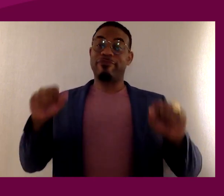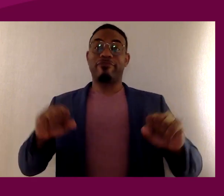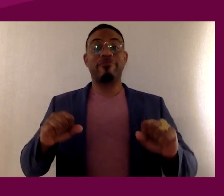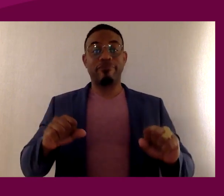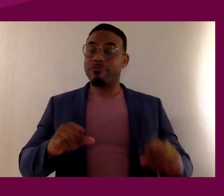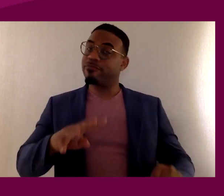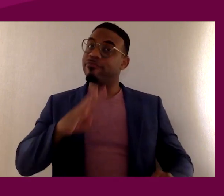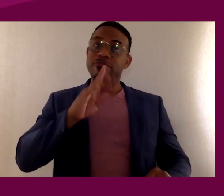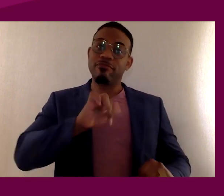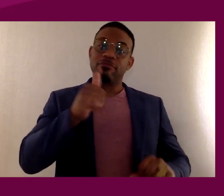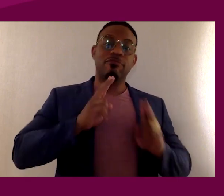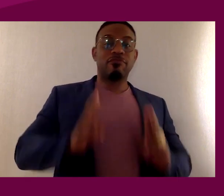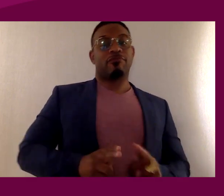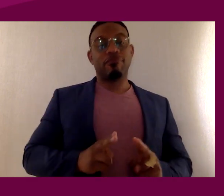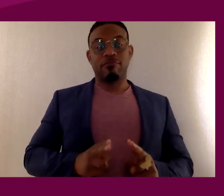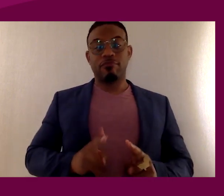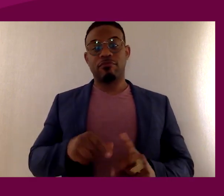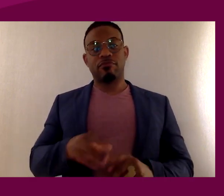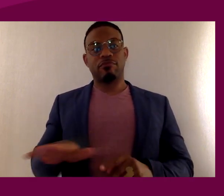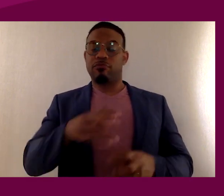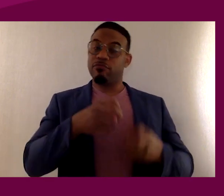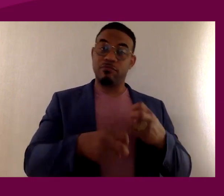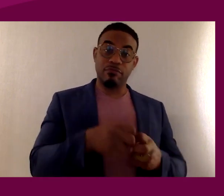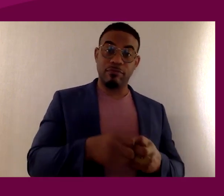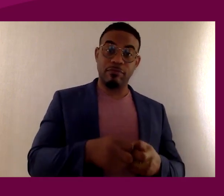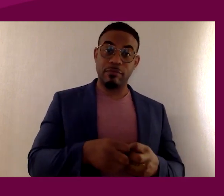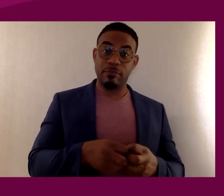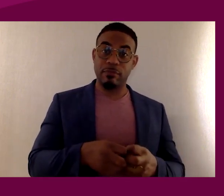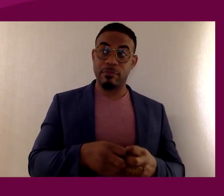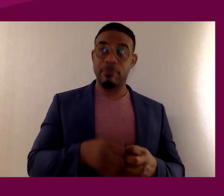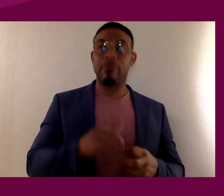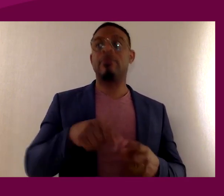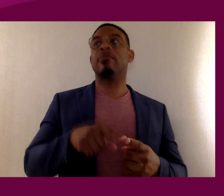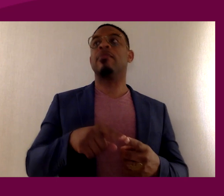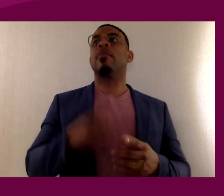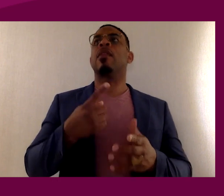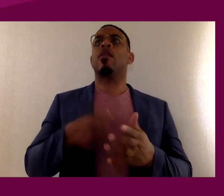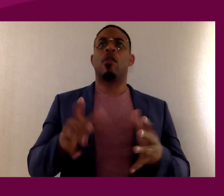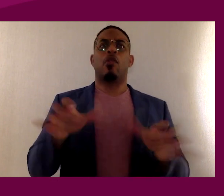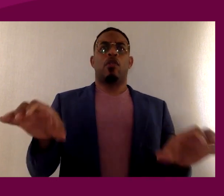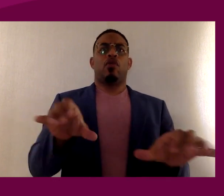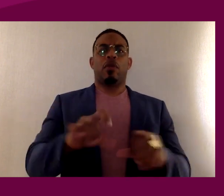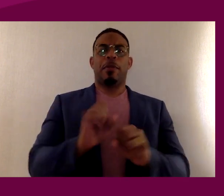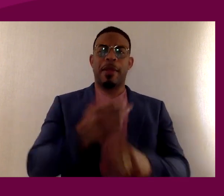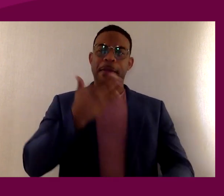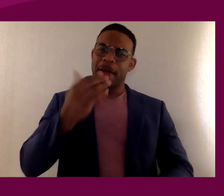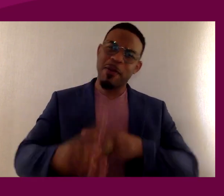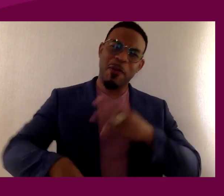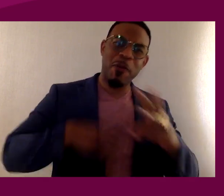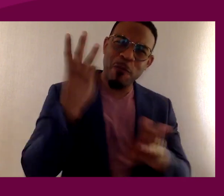but I trusted in the ability to speak to other human beings about their problems and about what